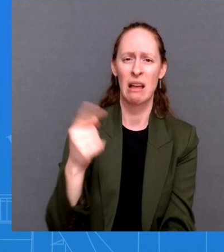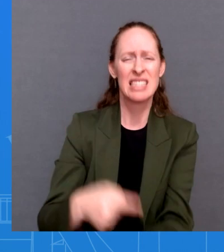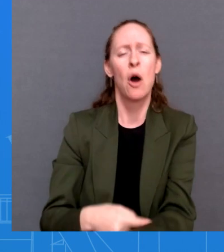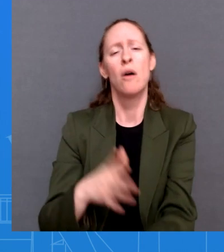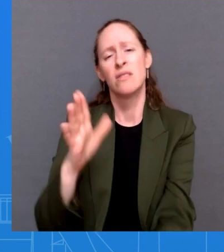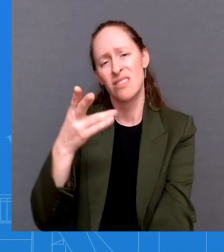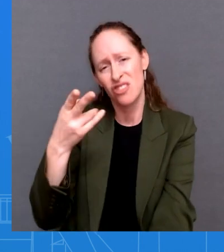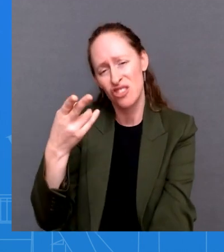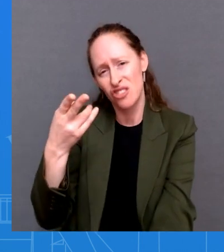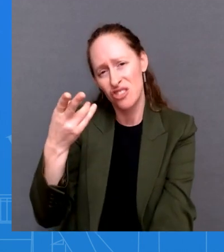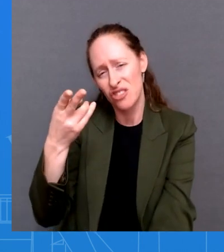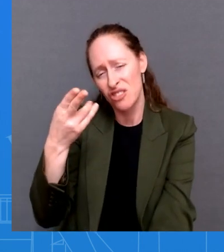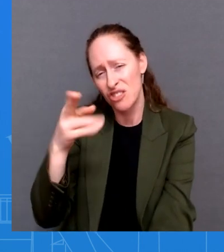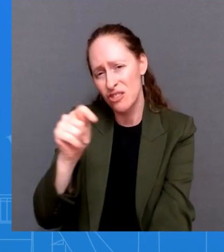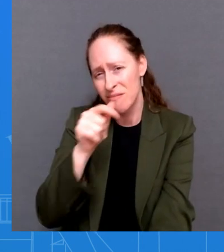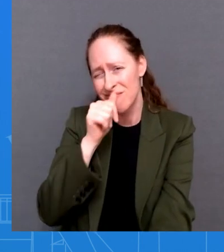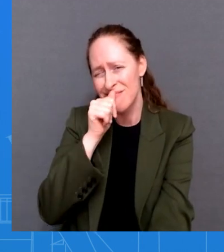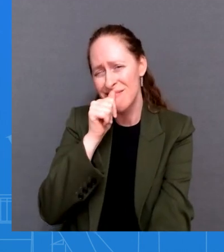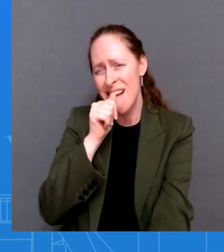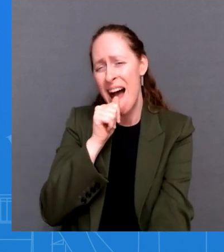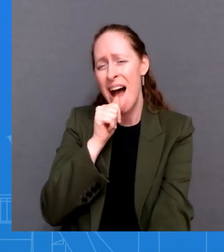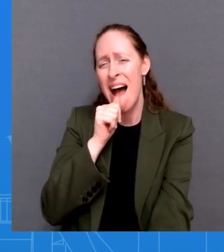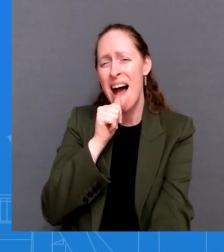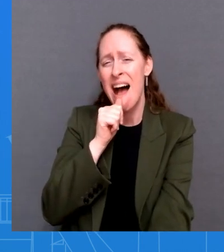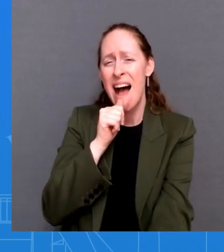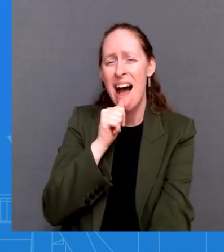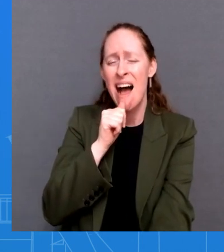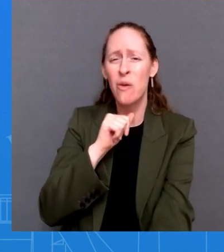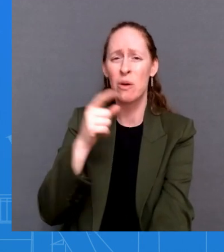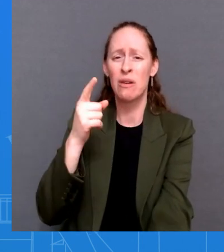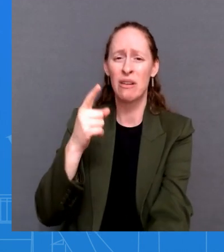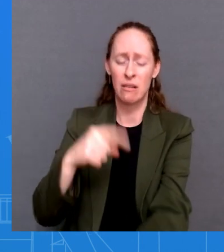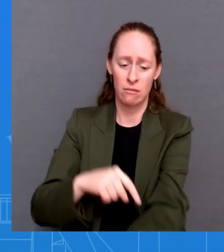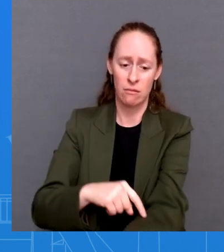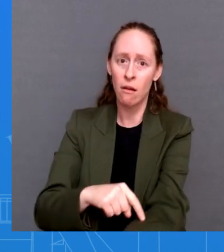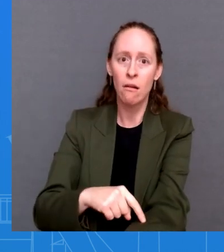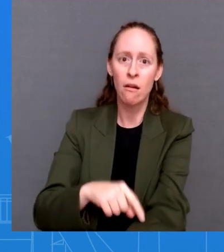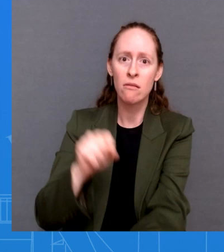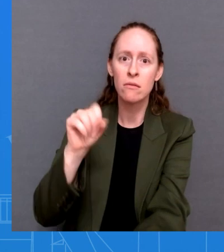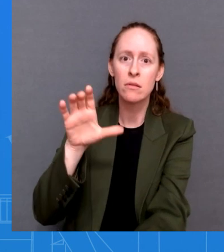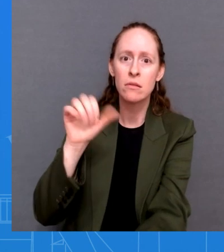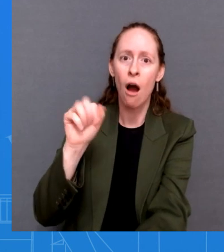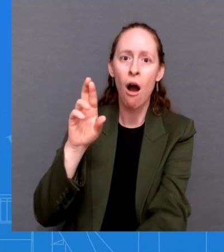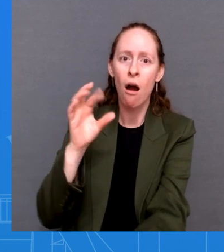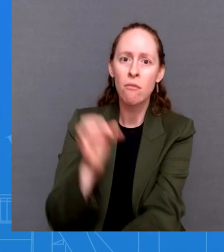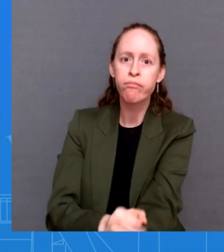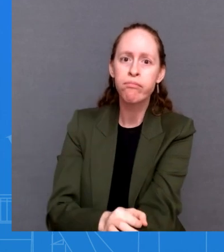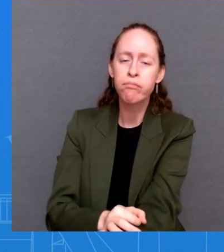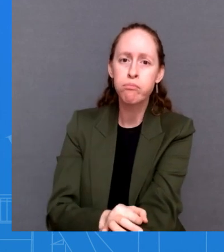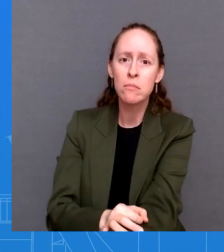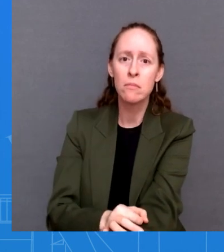that this may dissuade people from getting the vaccine? And if so, how do you plan to address that with your messaging? Mr. Fenton: Yeah.